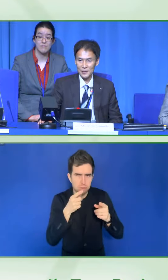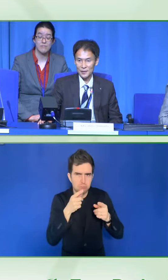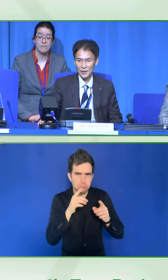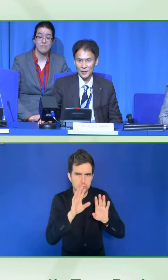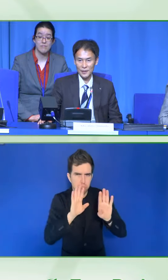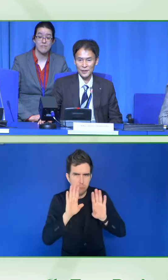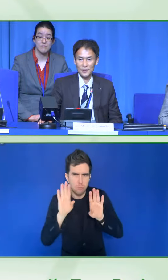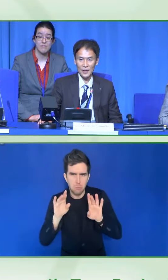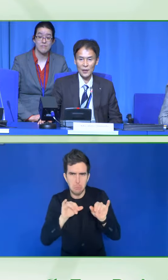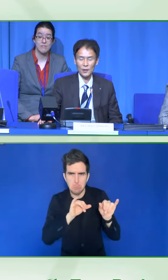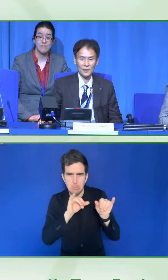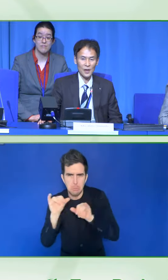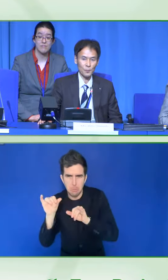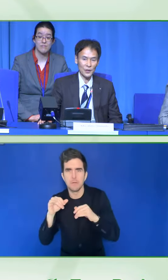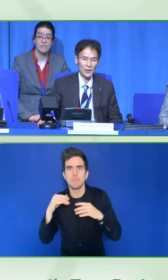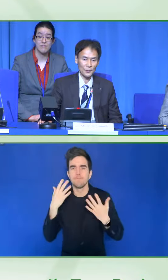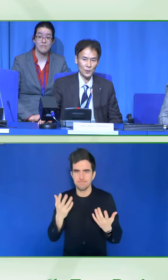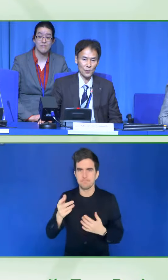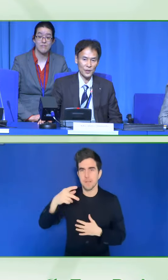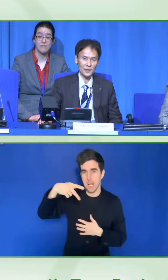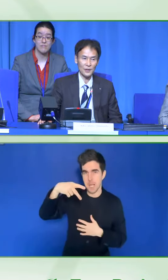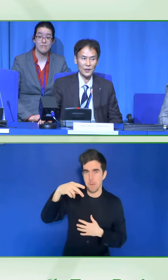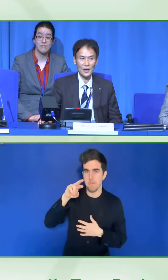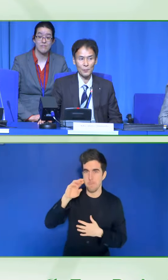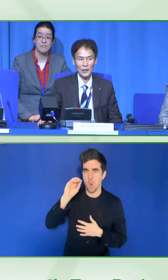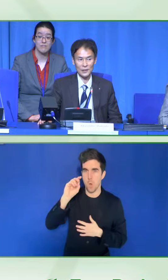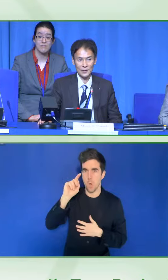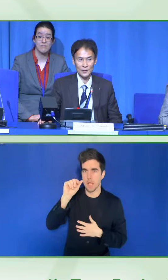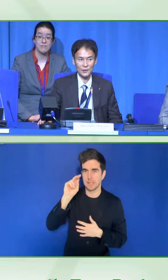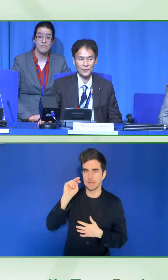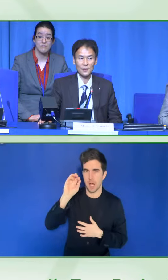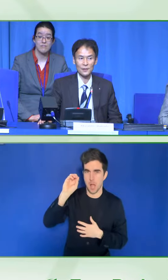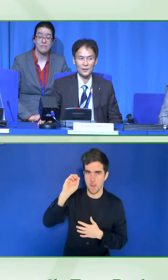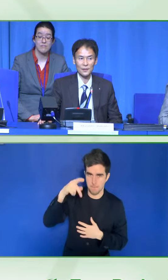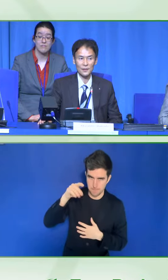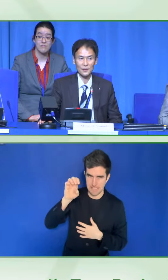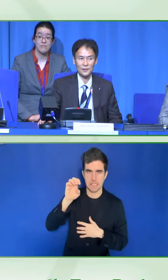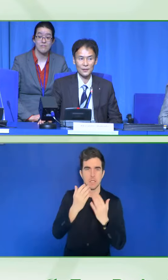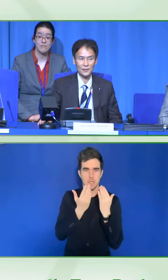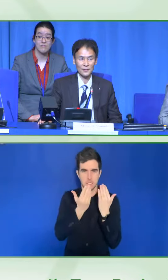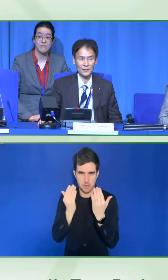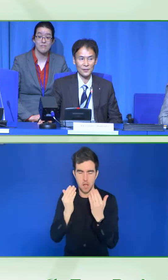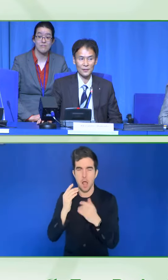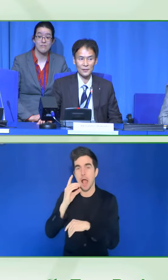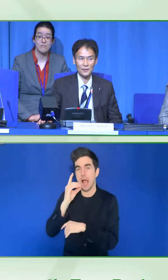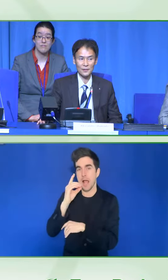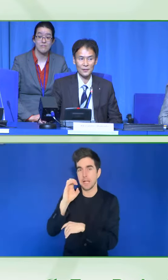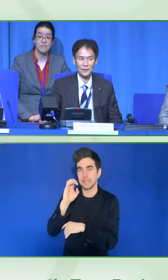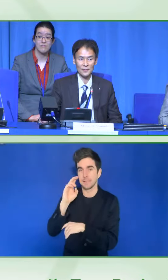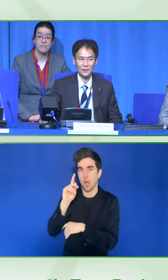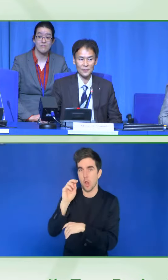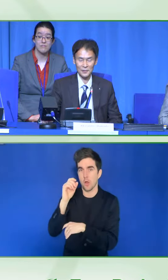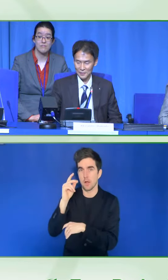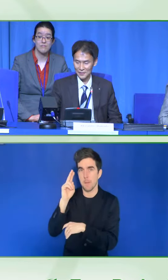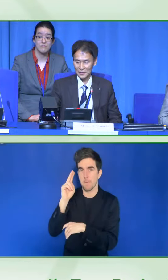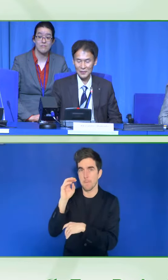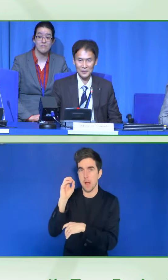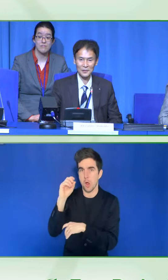Our barrier free project using the software.